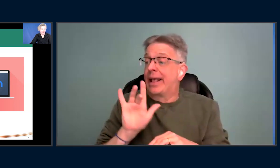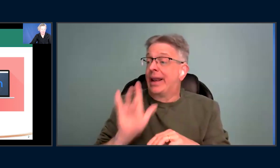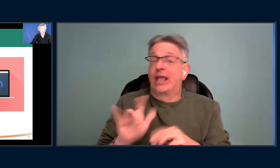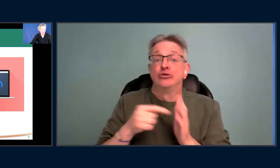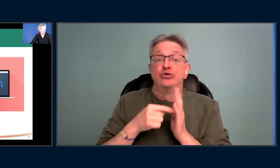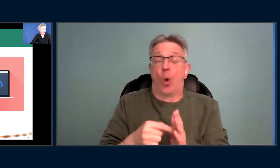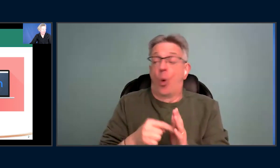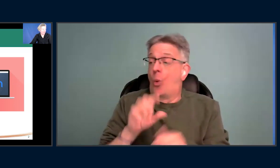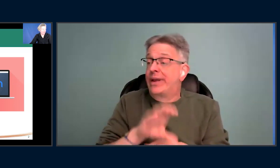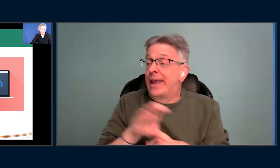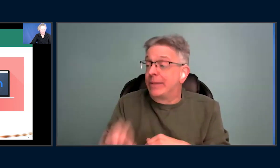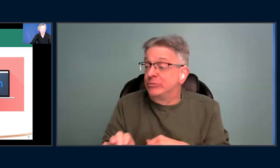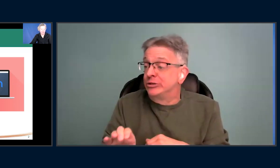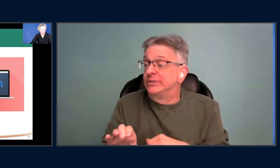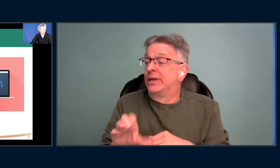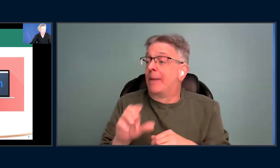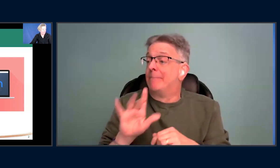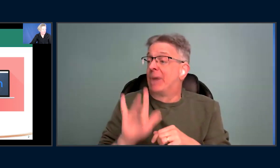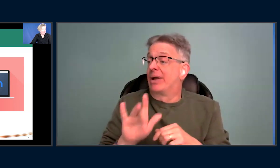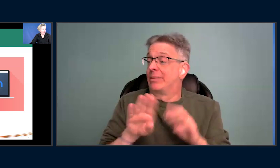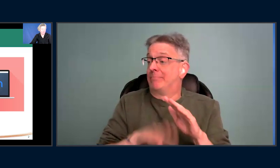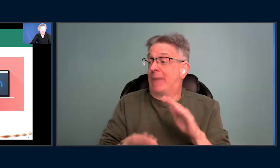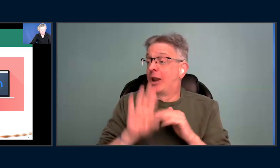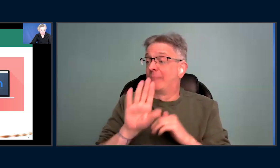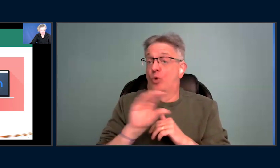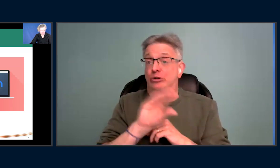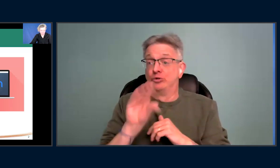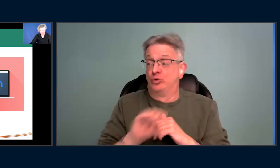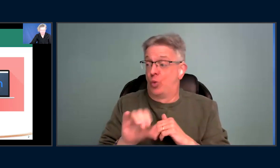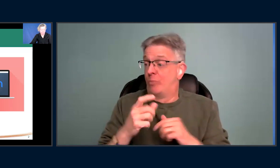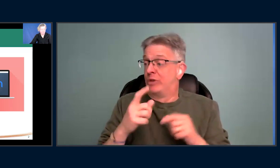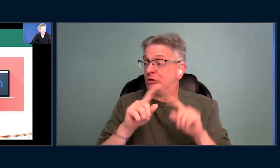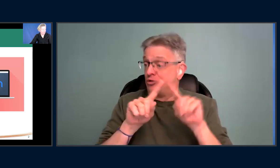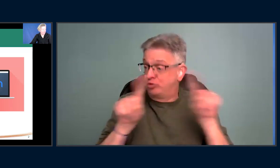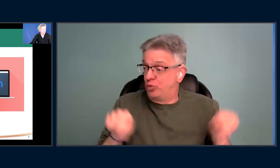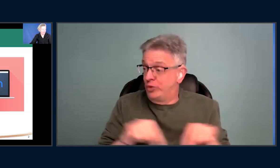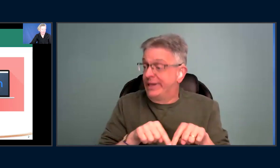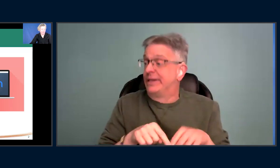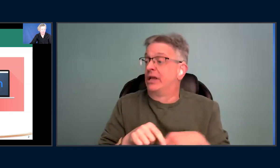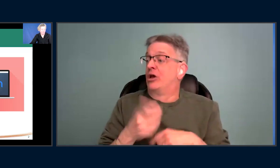To turn it on, click the Show Captions button which is located at the bottom